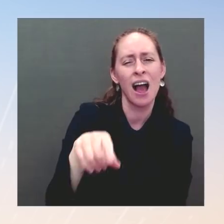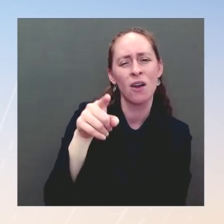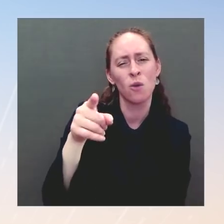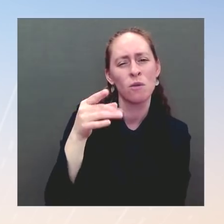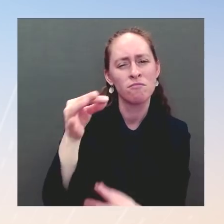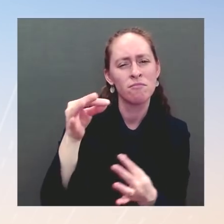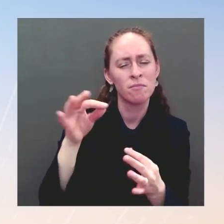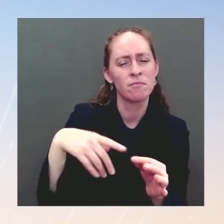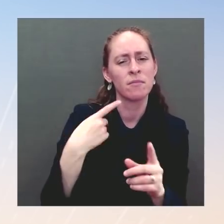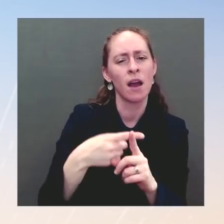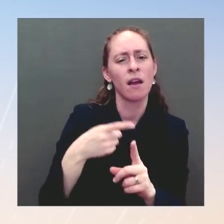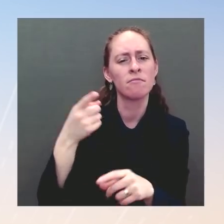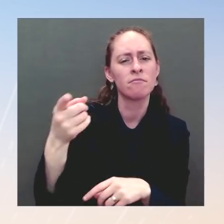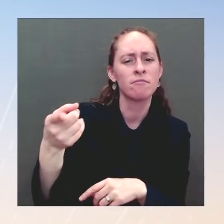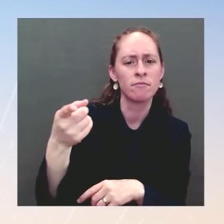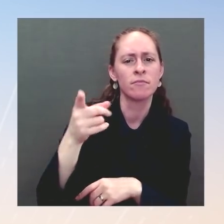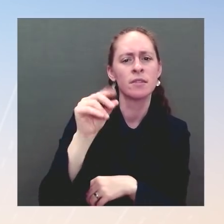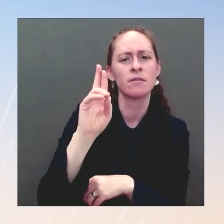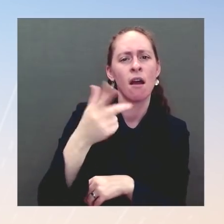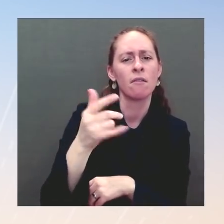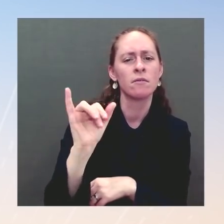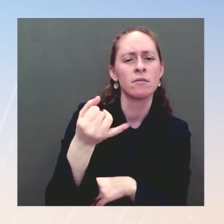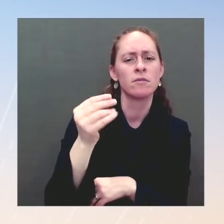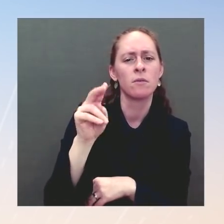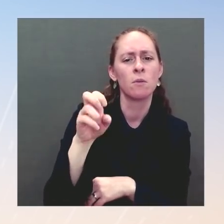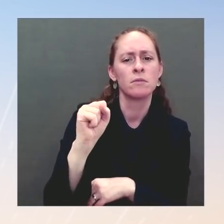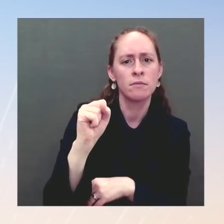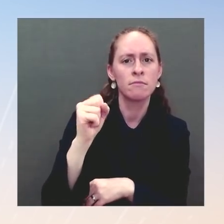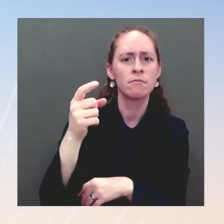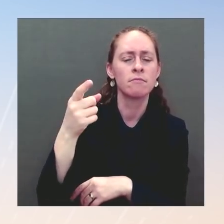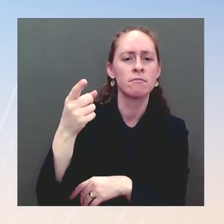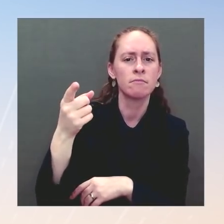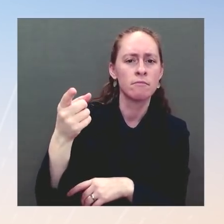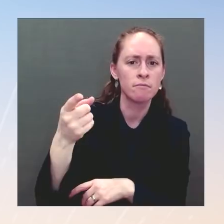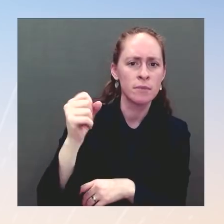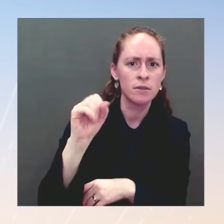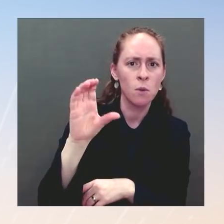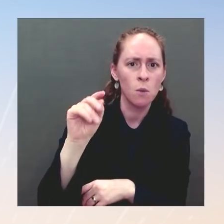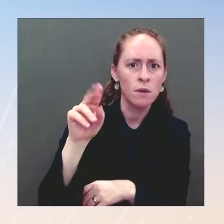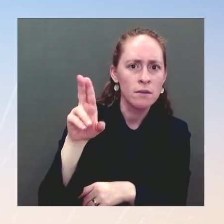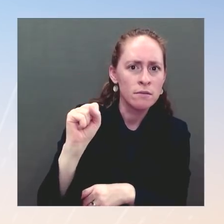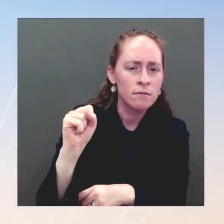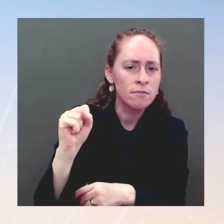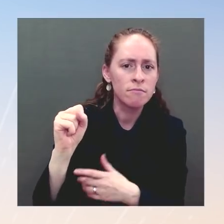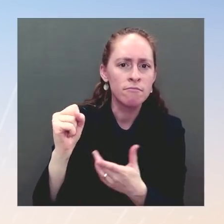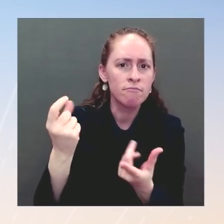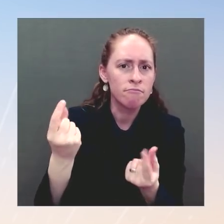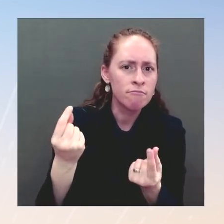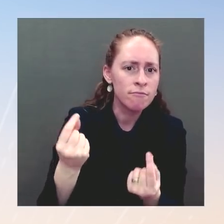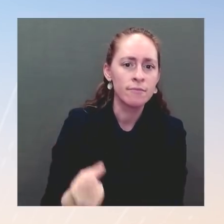Lastly, the March 18th mask mandate for travel, just -- is the administration considering extending